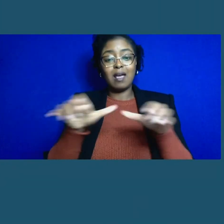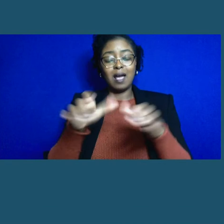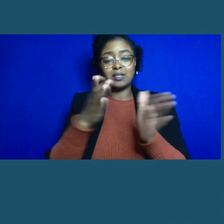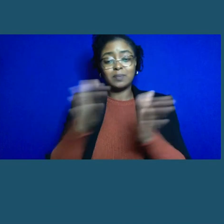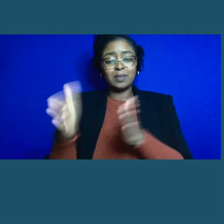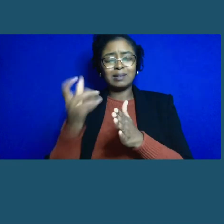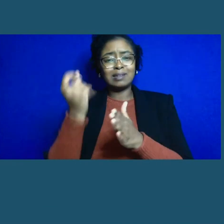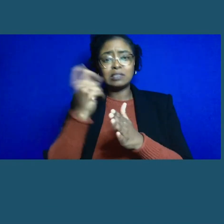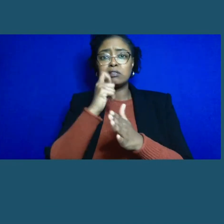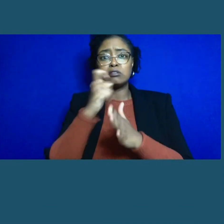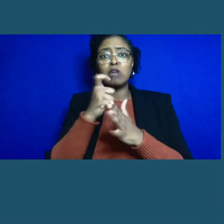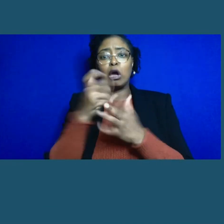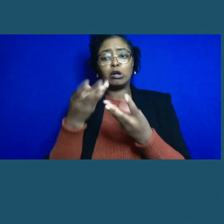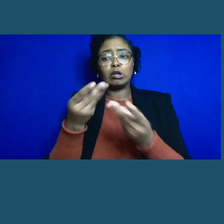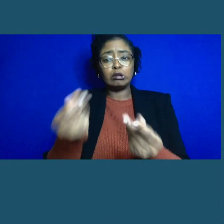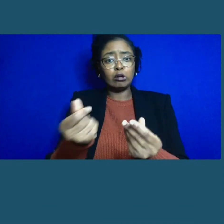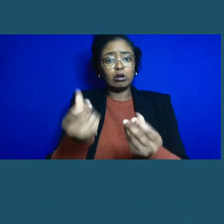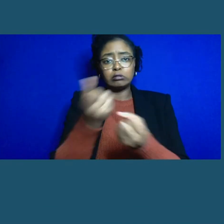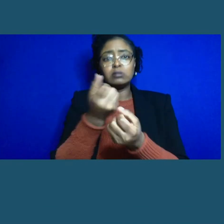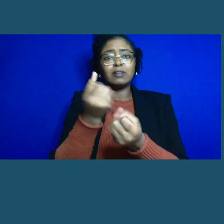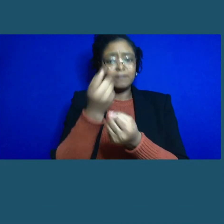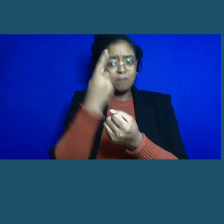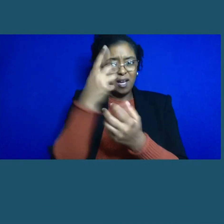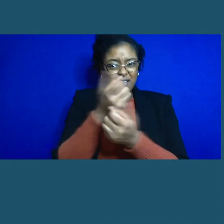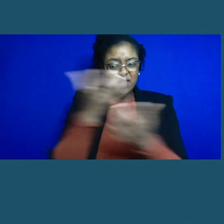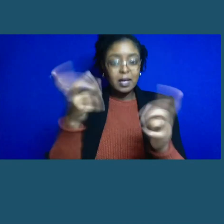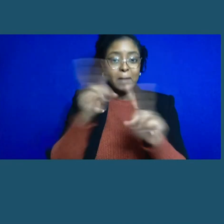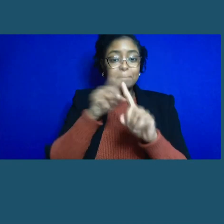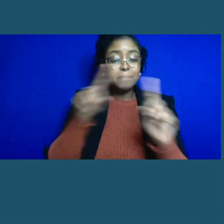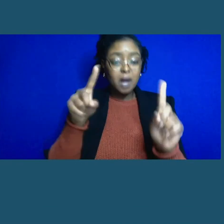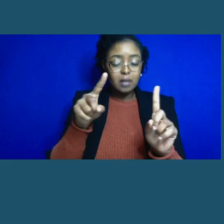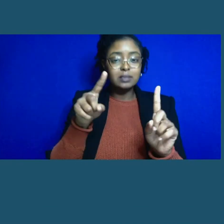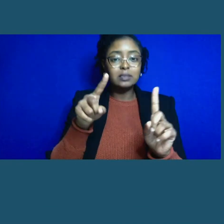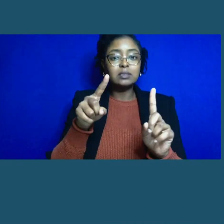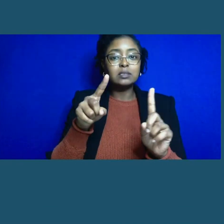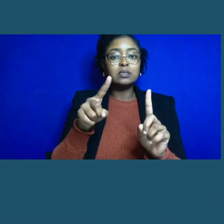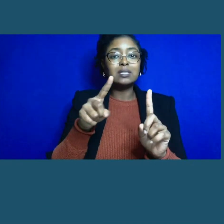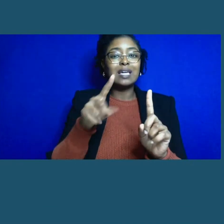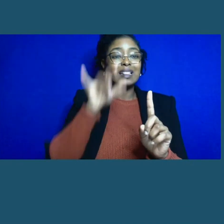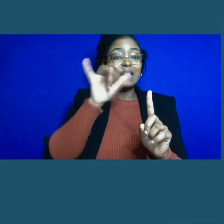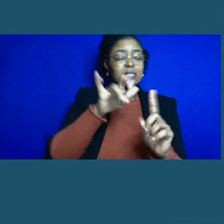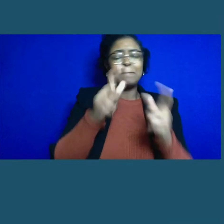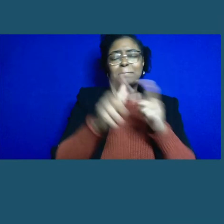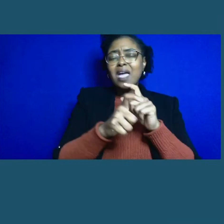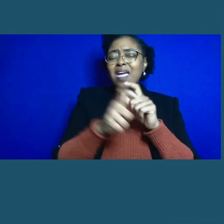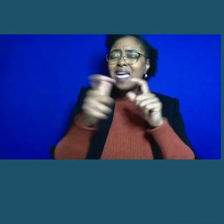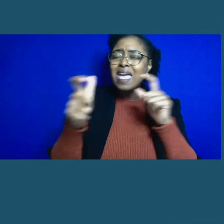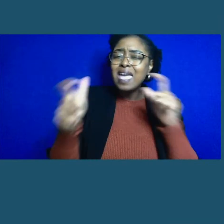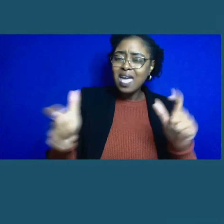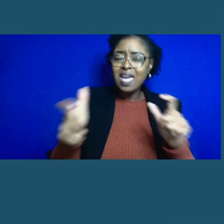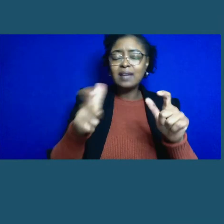will see that the audit action plan is not the cure all be all,